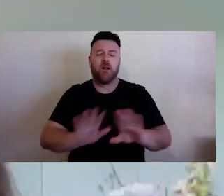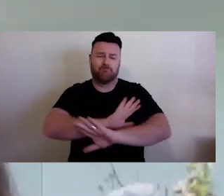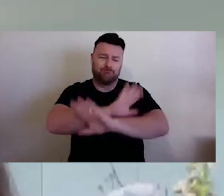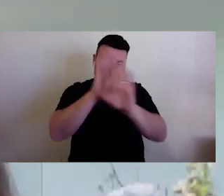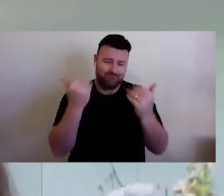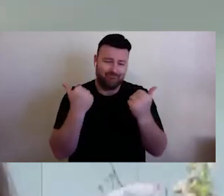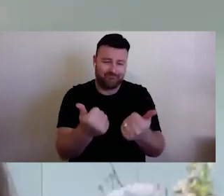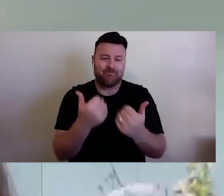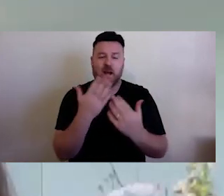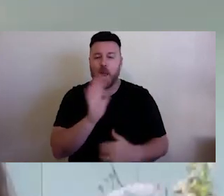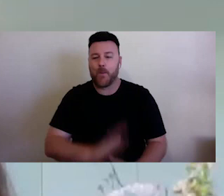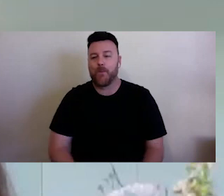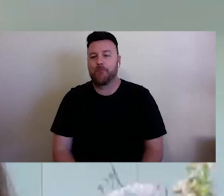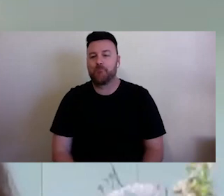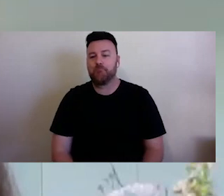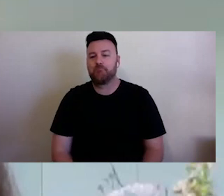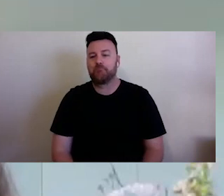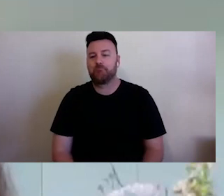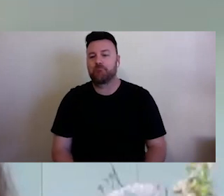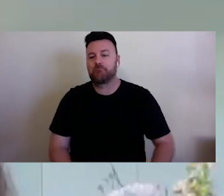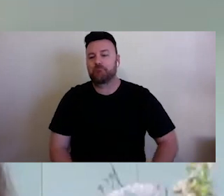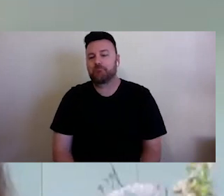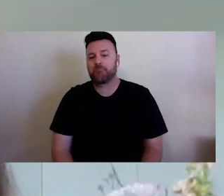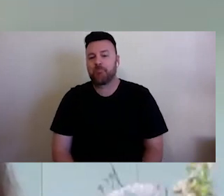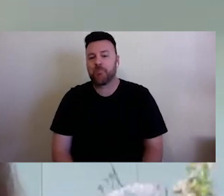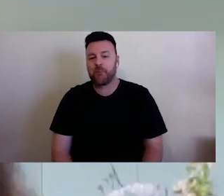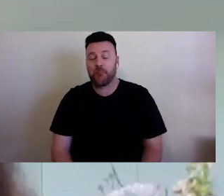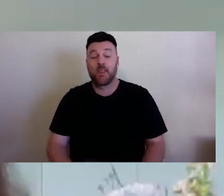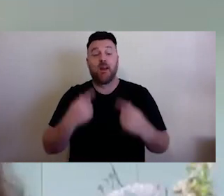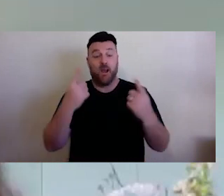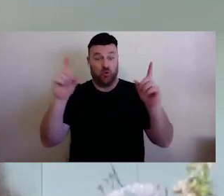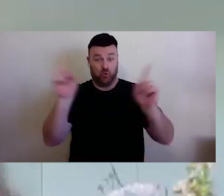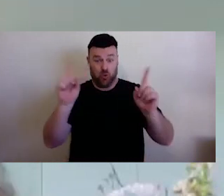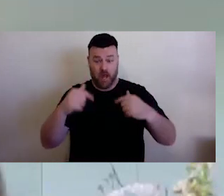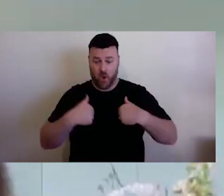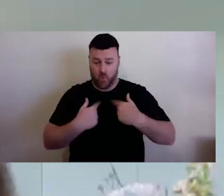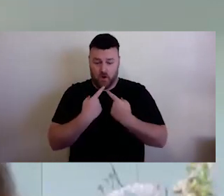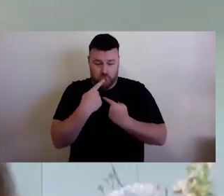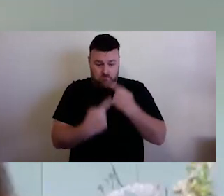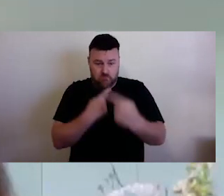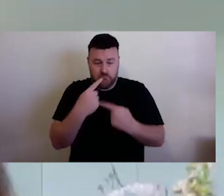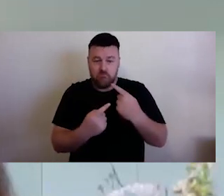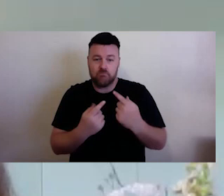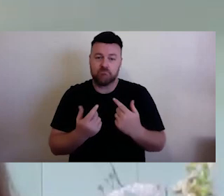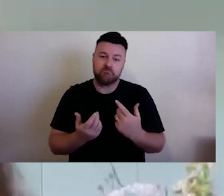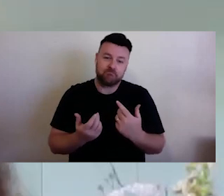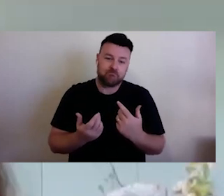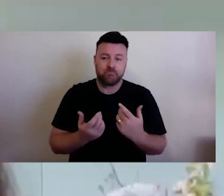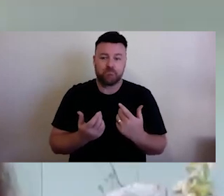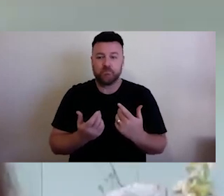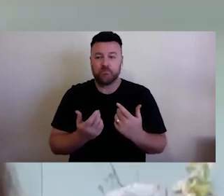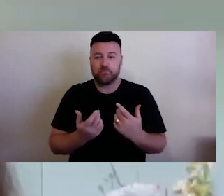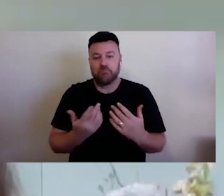Hello. I'm going to share today about First Nations' protocols in